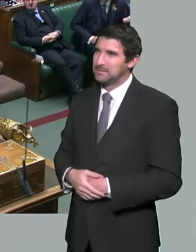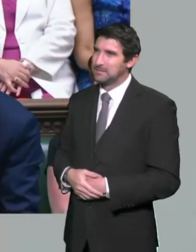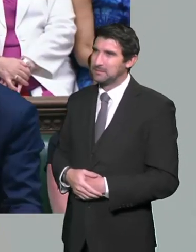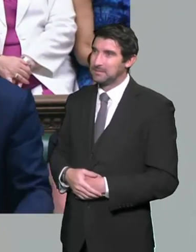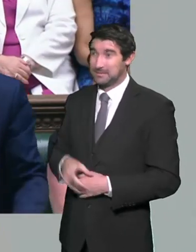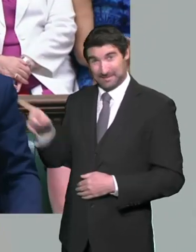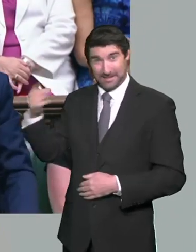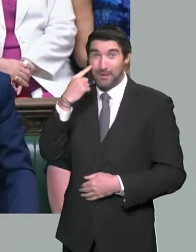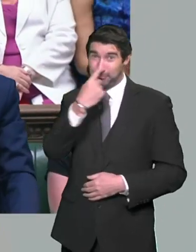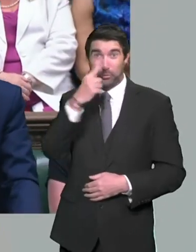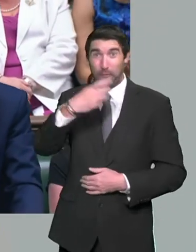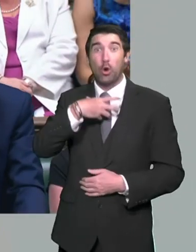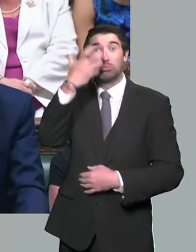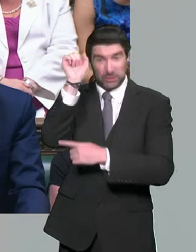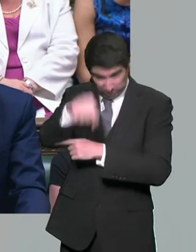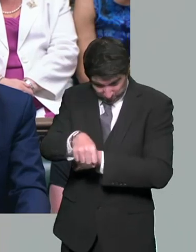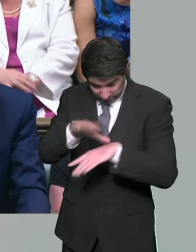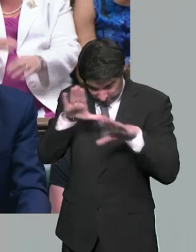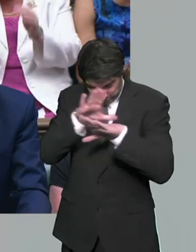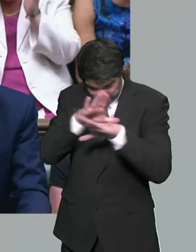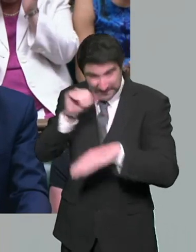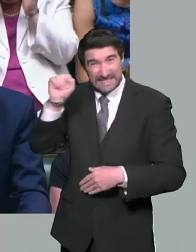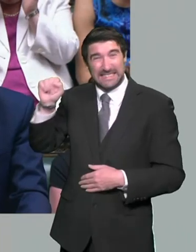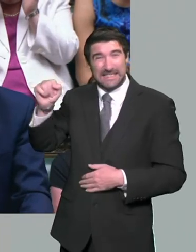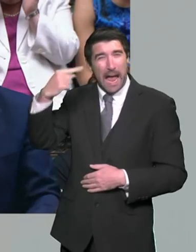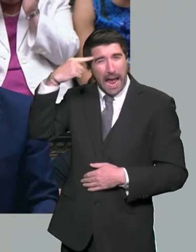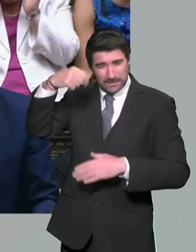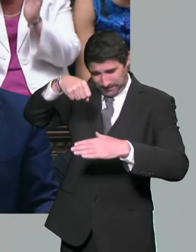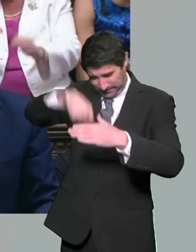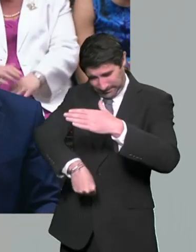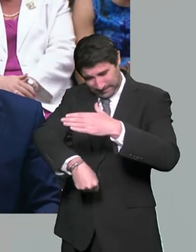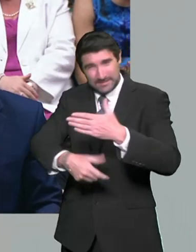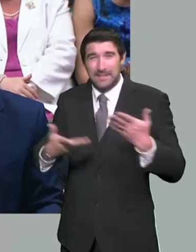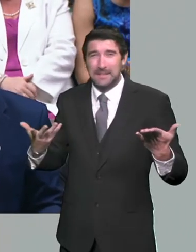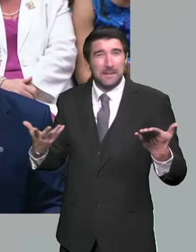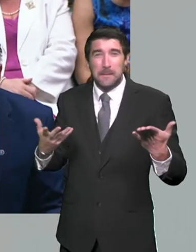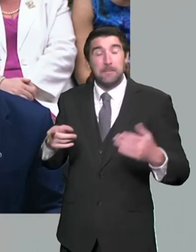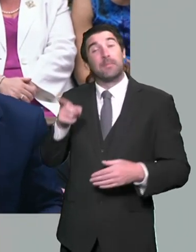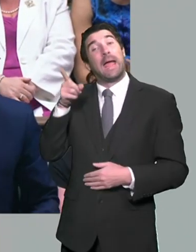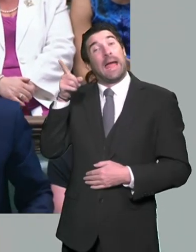He is not just denying how bad things are; he is actively making things worse.